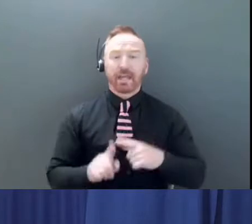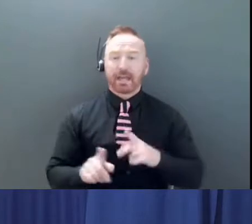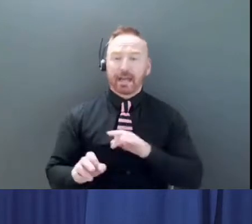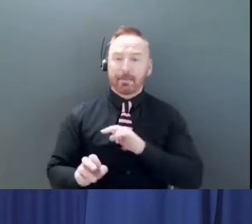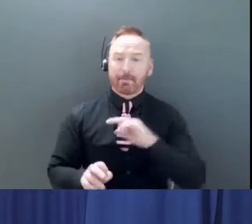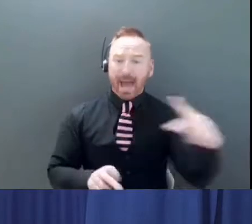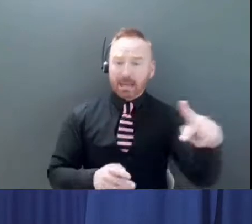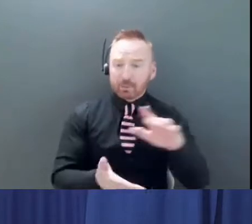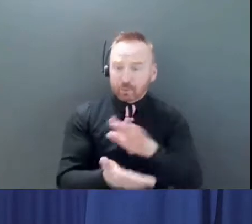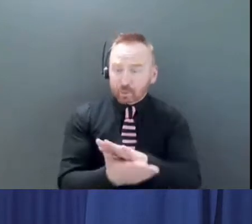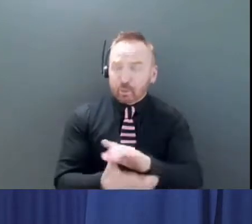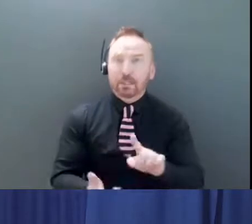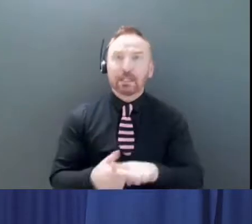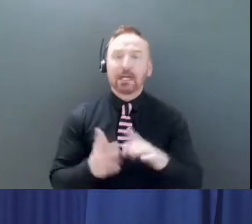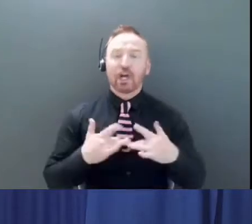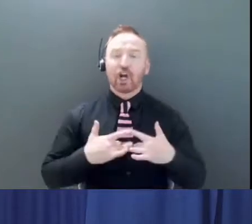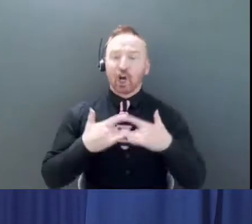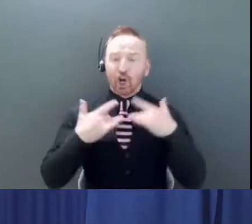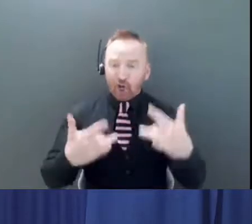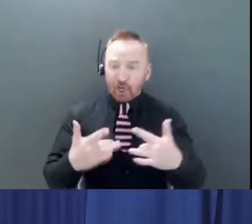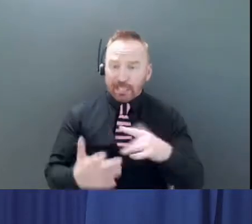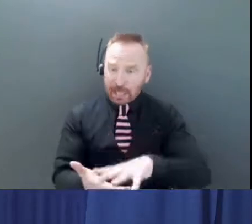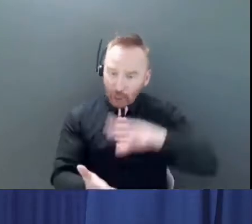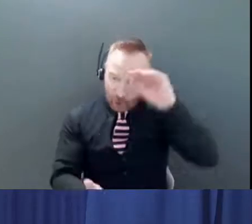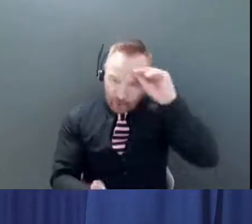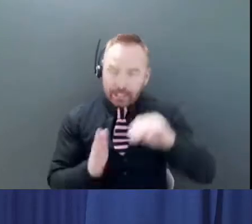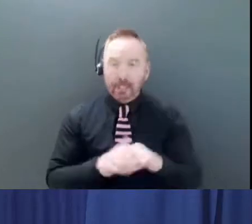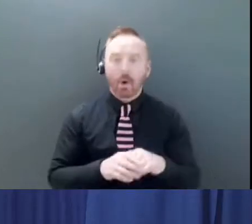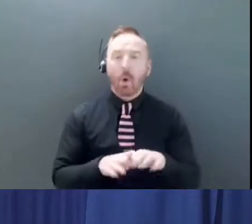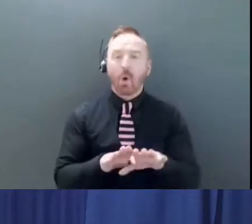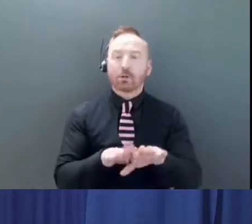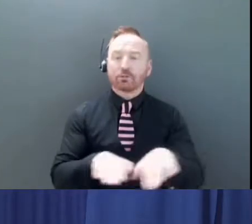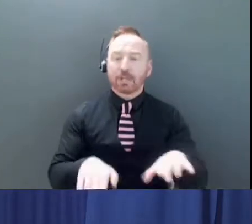of educators, support staff, and administrators, Yukon was one of